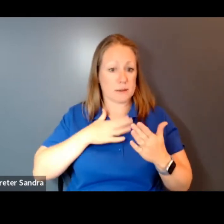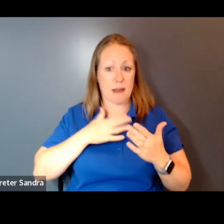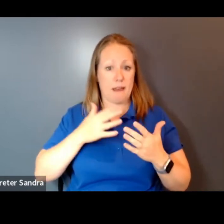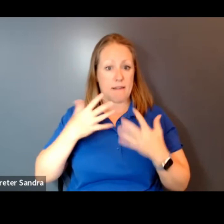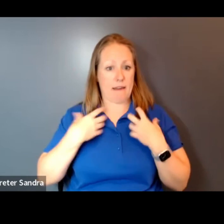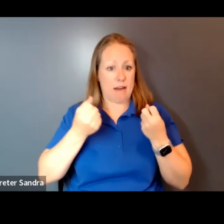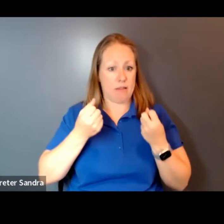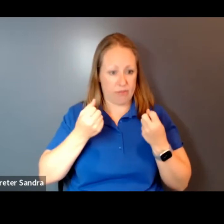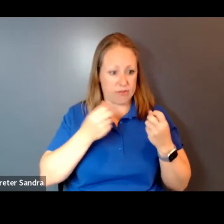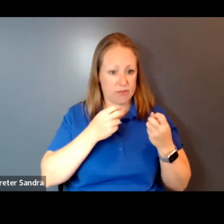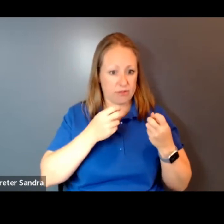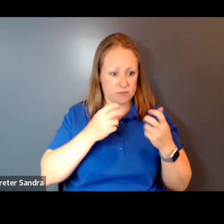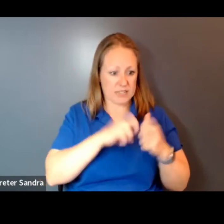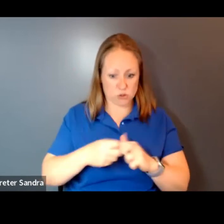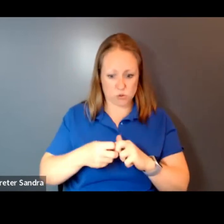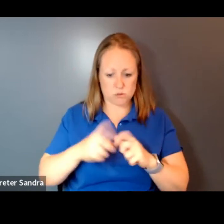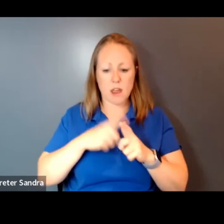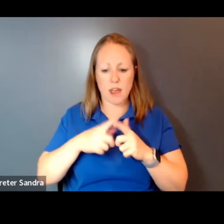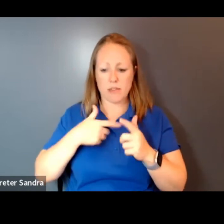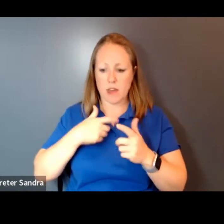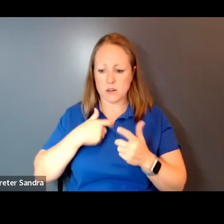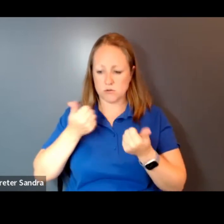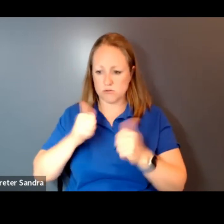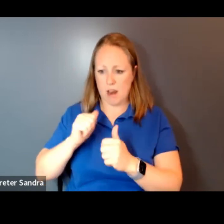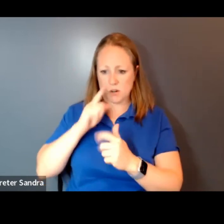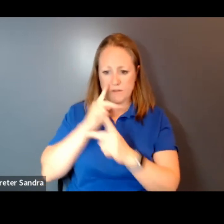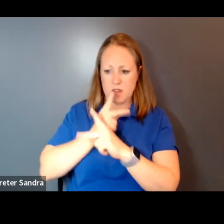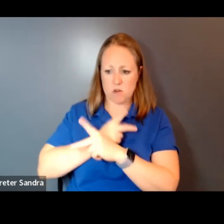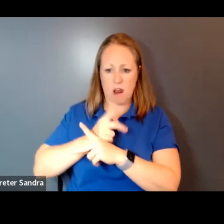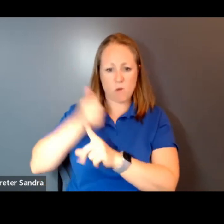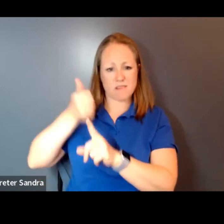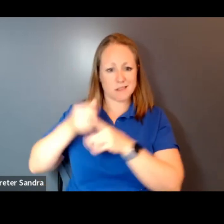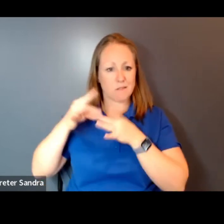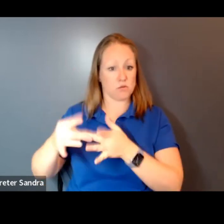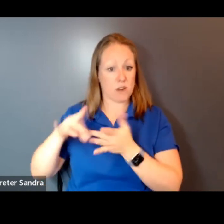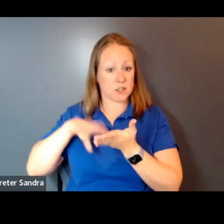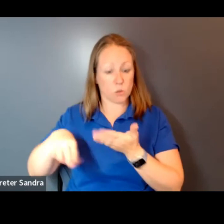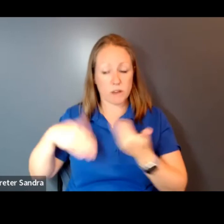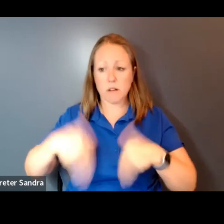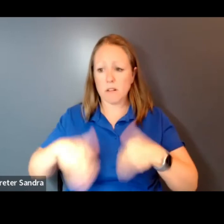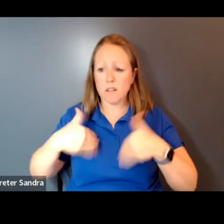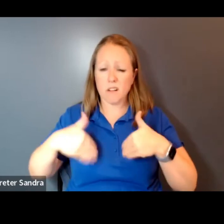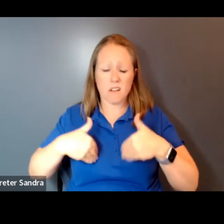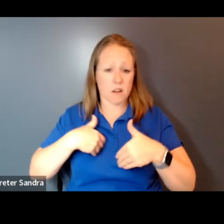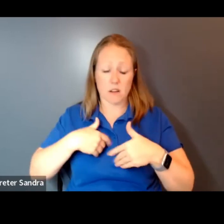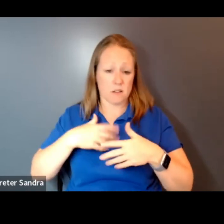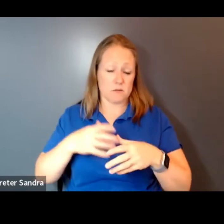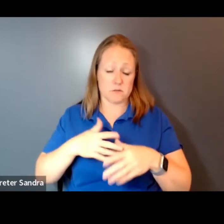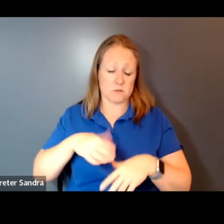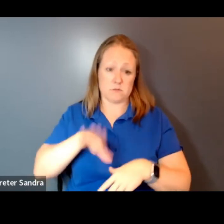direction waiver was was challenging. And at the same time, because the people that I